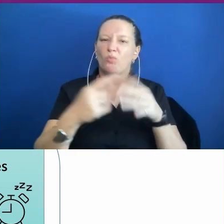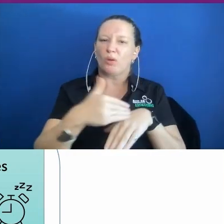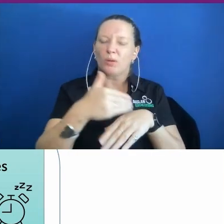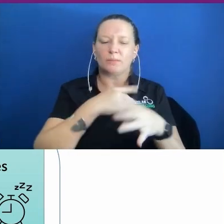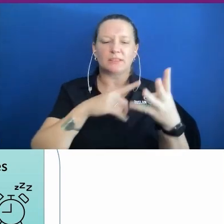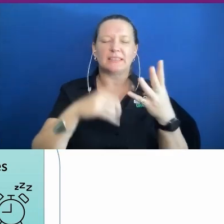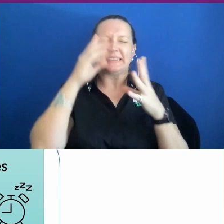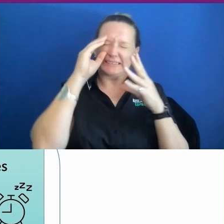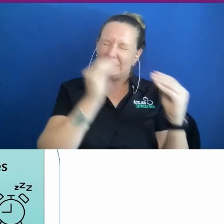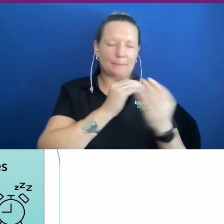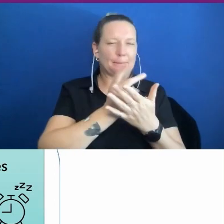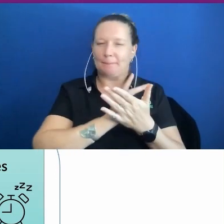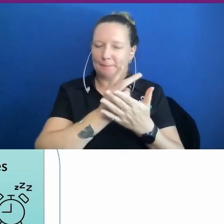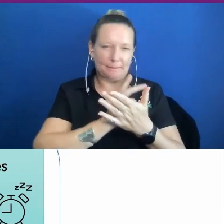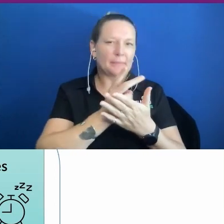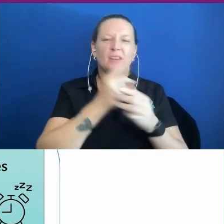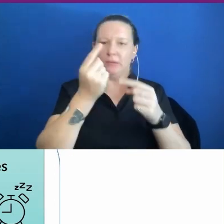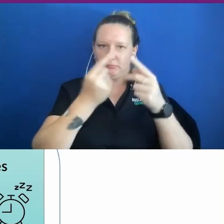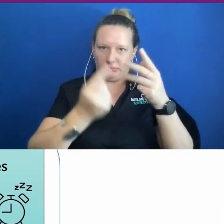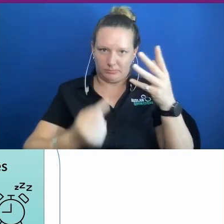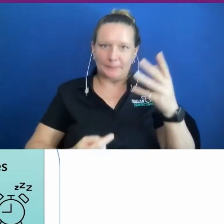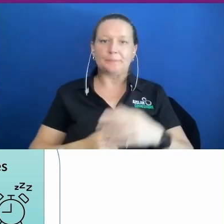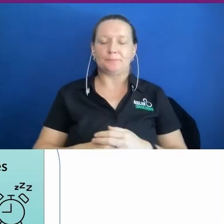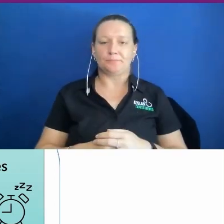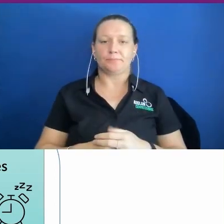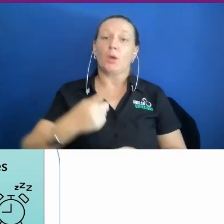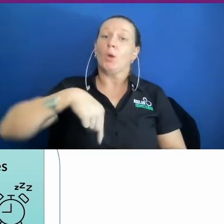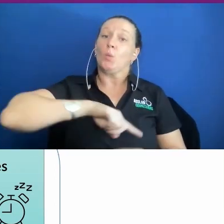And even though we're focusing on speech and language it's always important to look at the